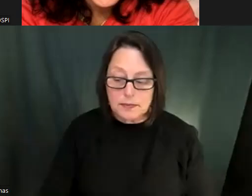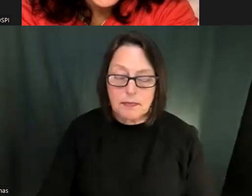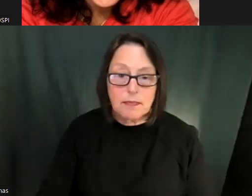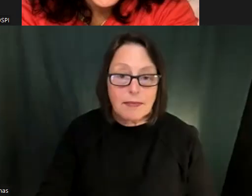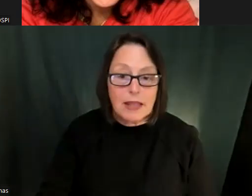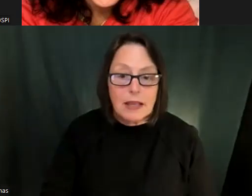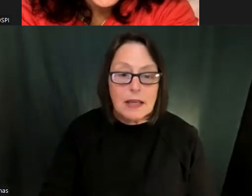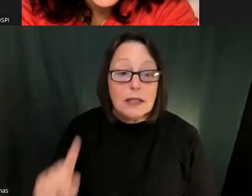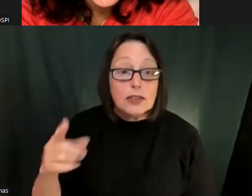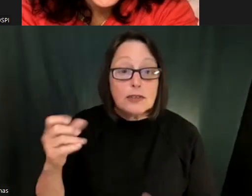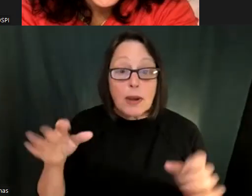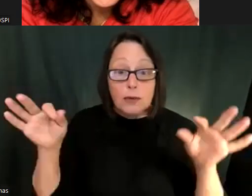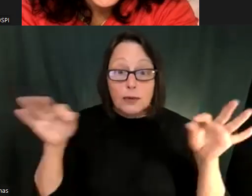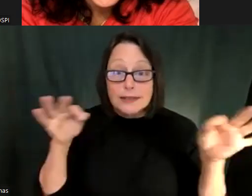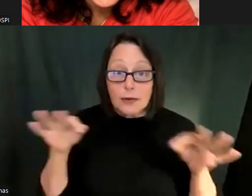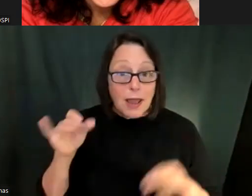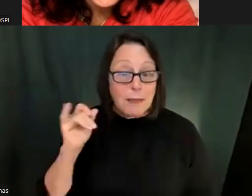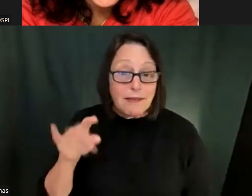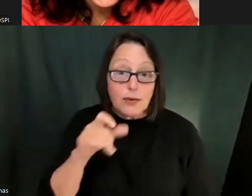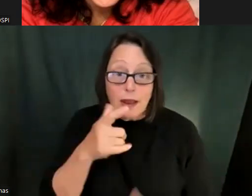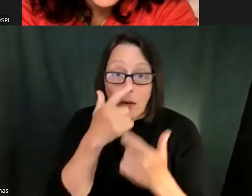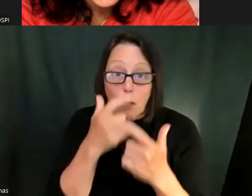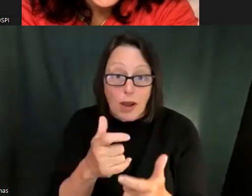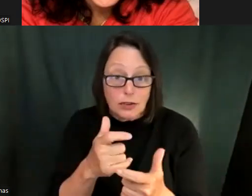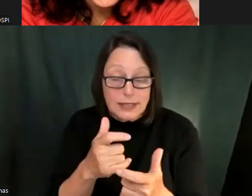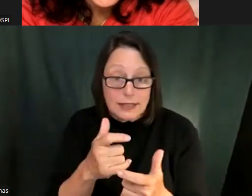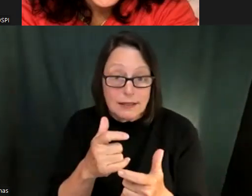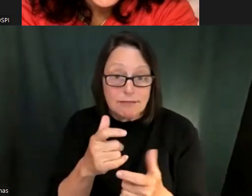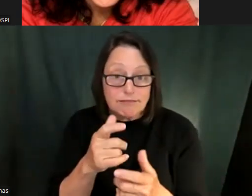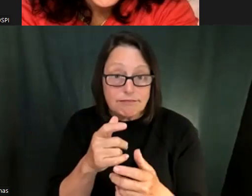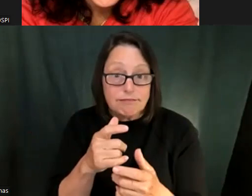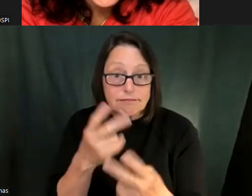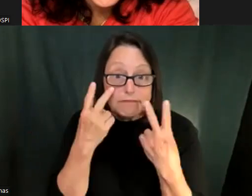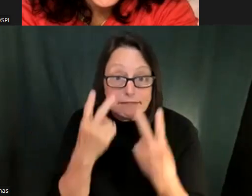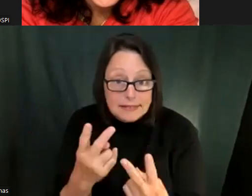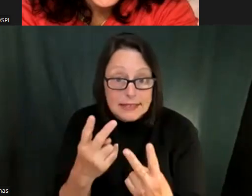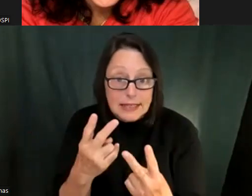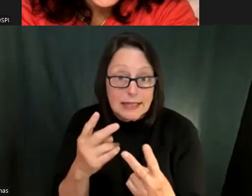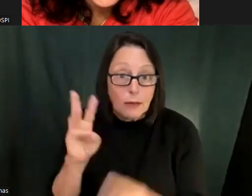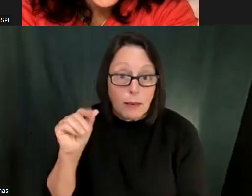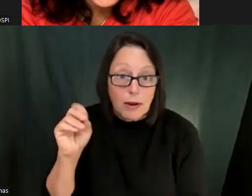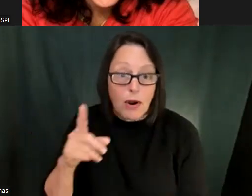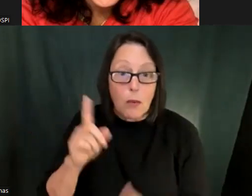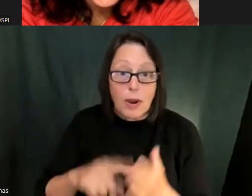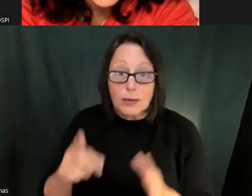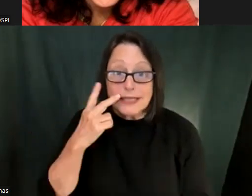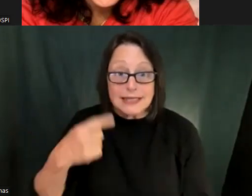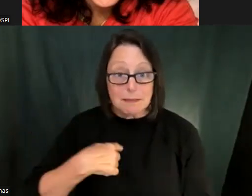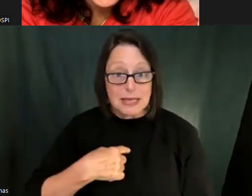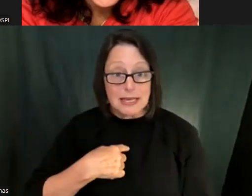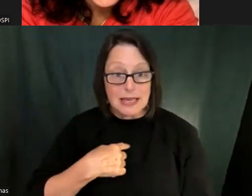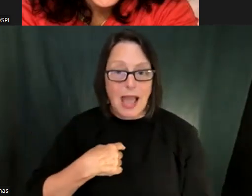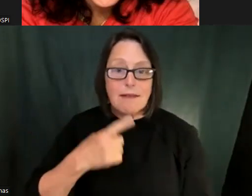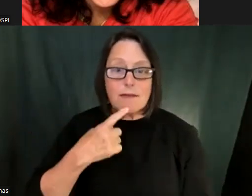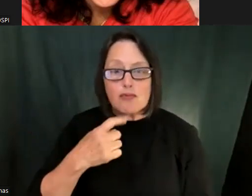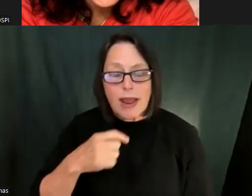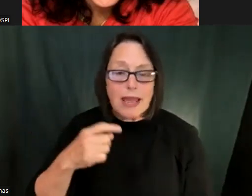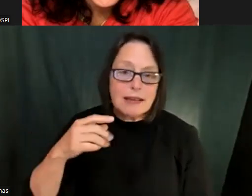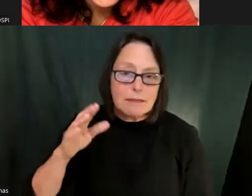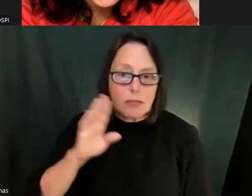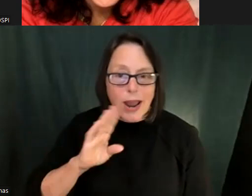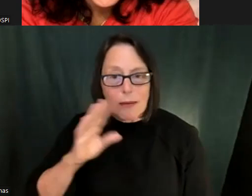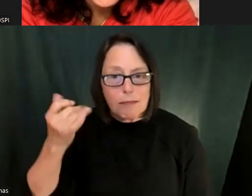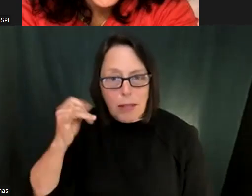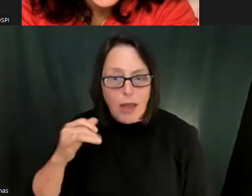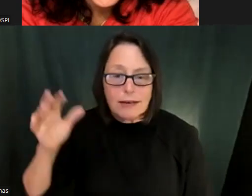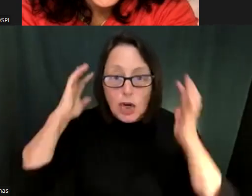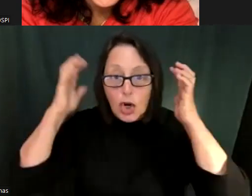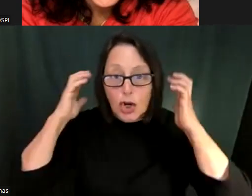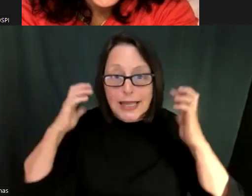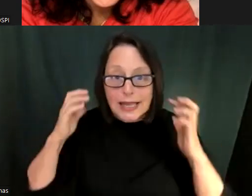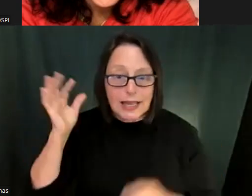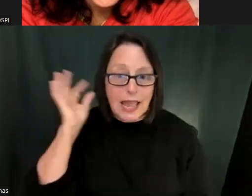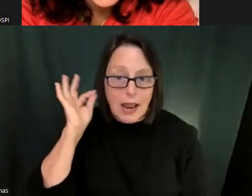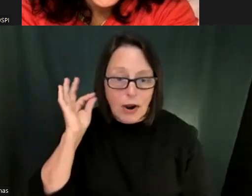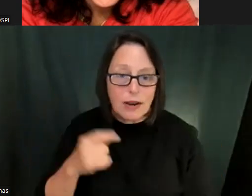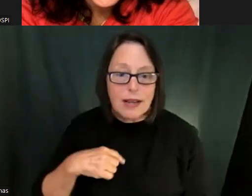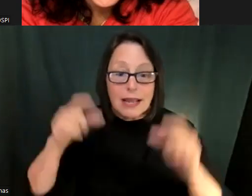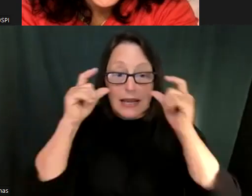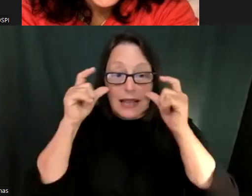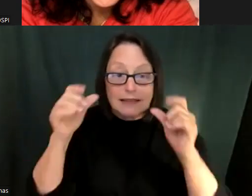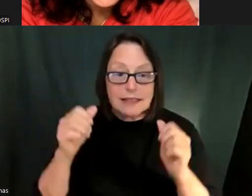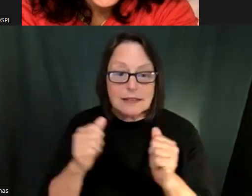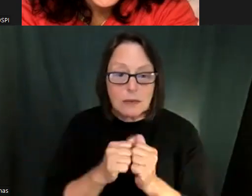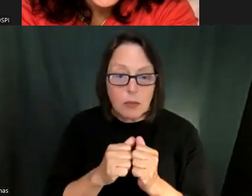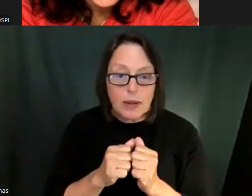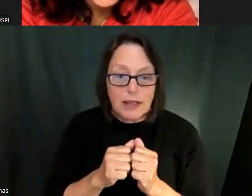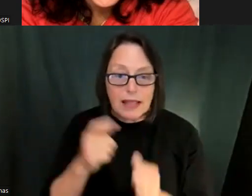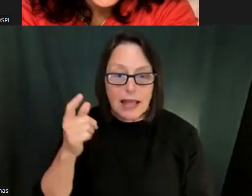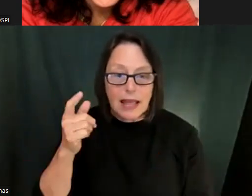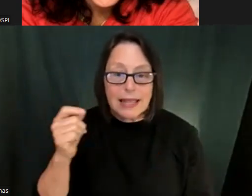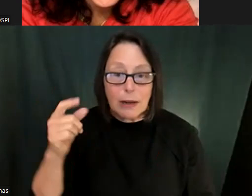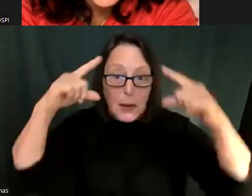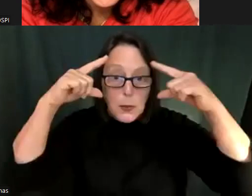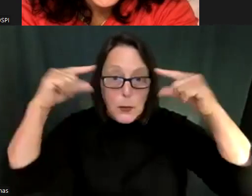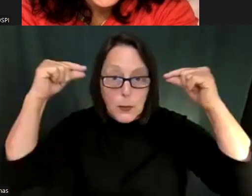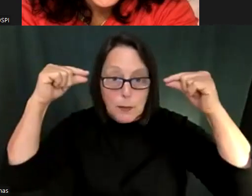And then I also want to just take a quick body break because that's something that I try to incorporate in my, teaching and learning as well.